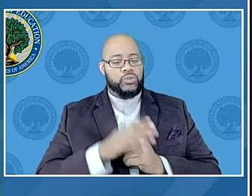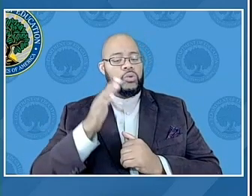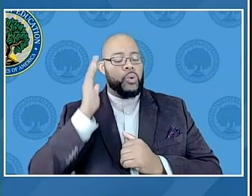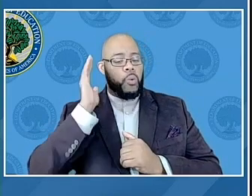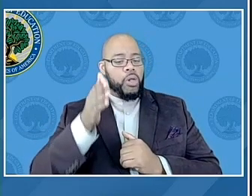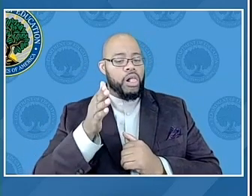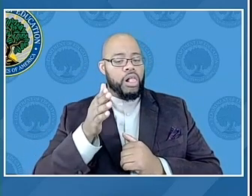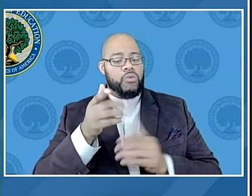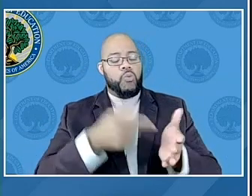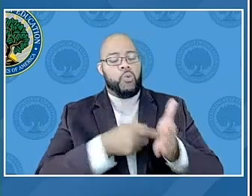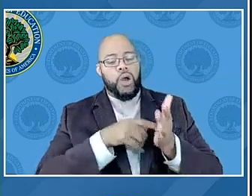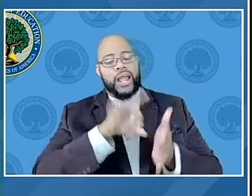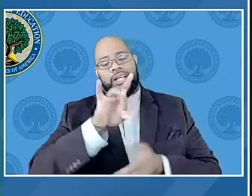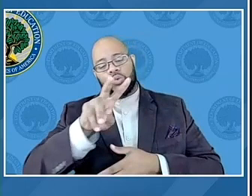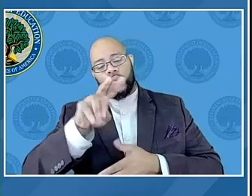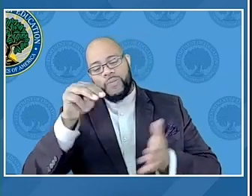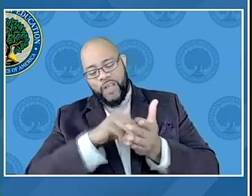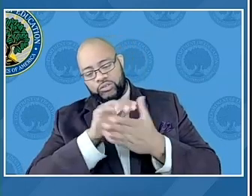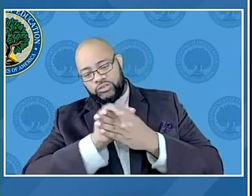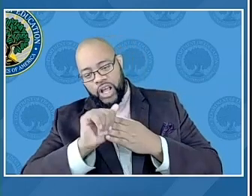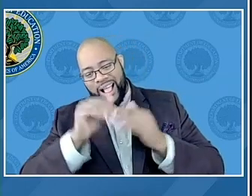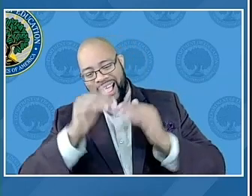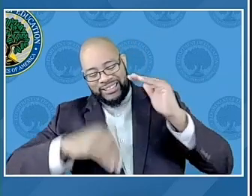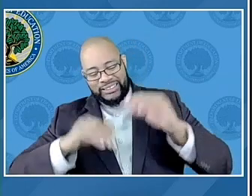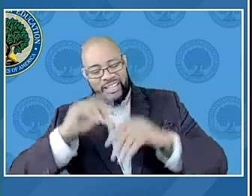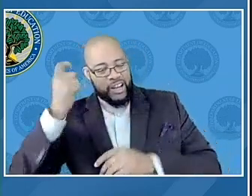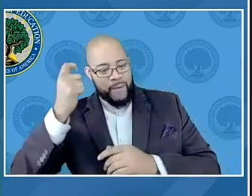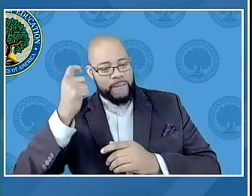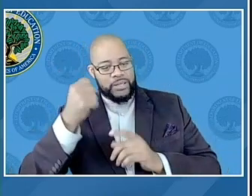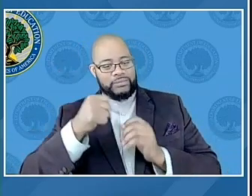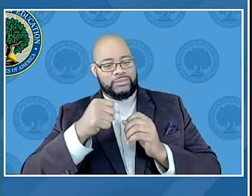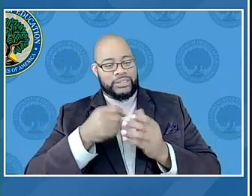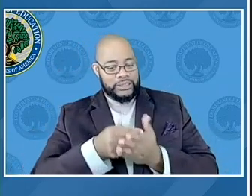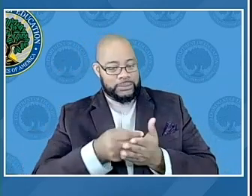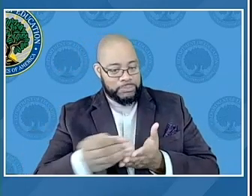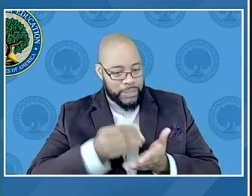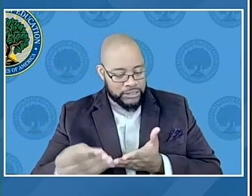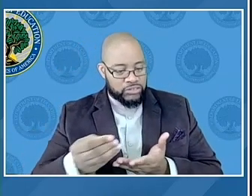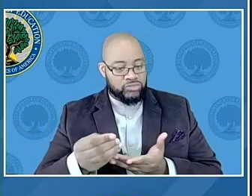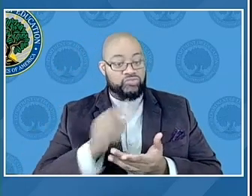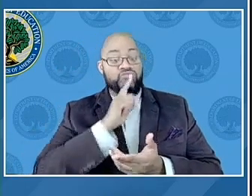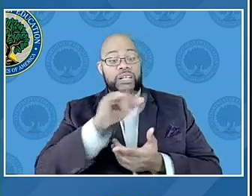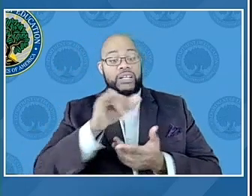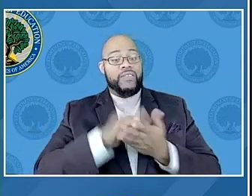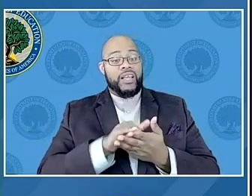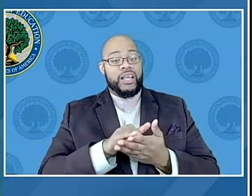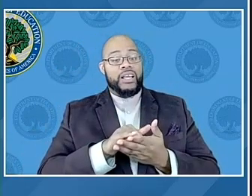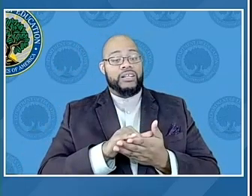$82,000 less in Government expenditures. The reality is, is that it is probably the